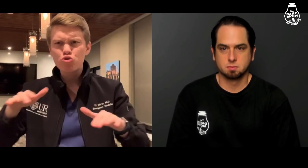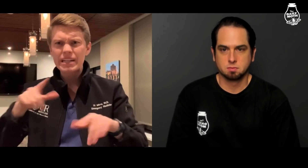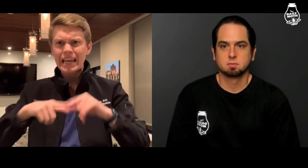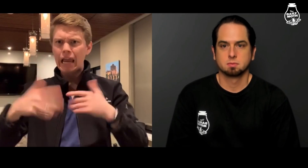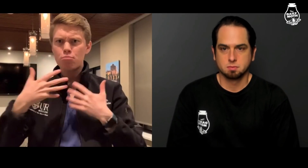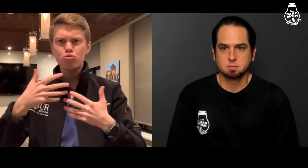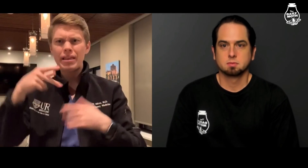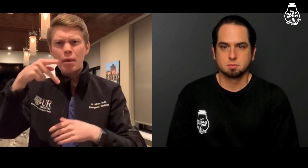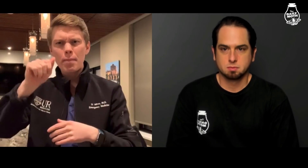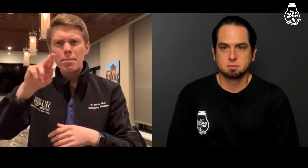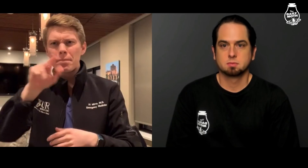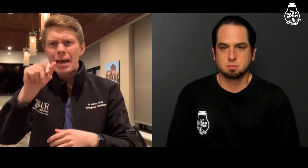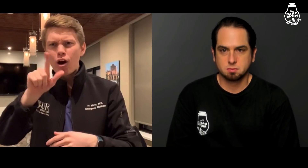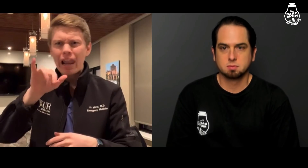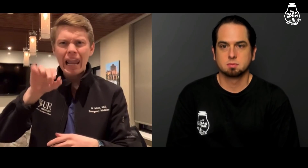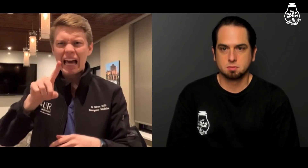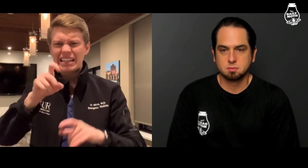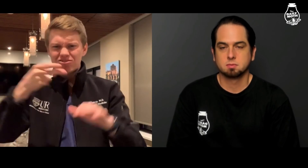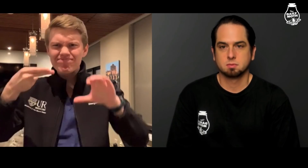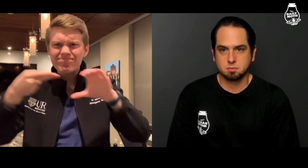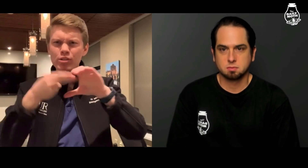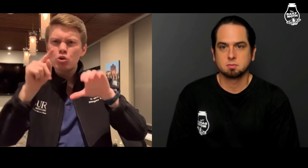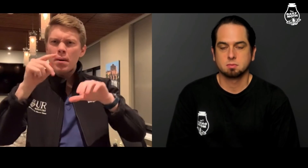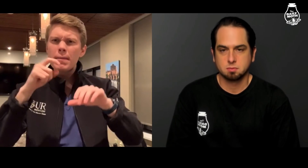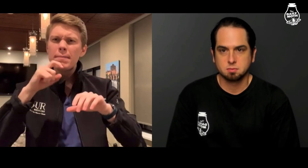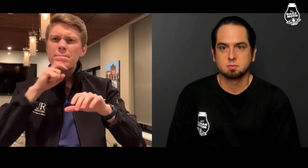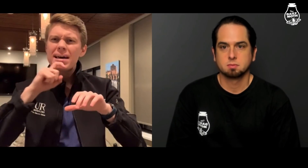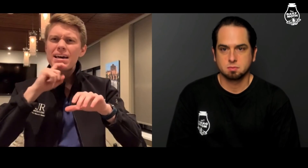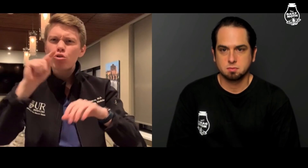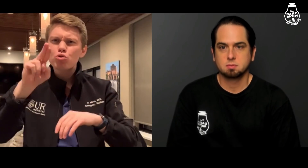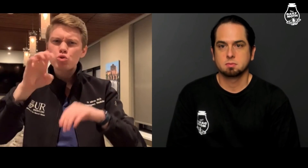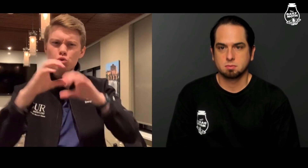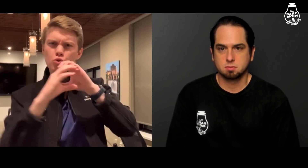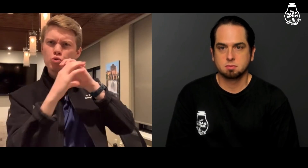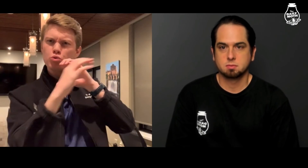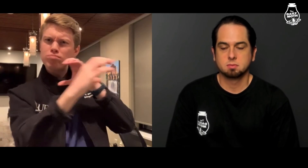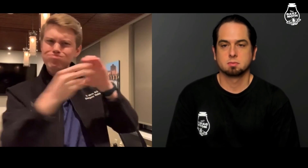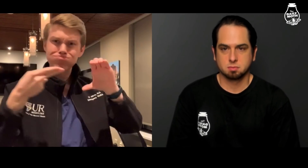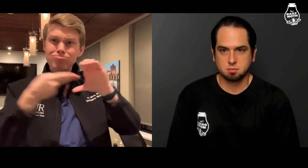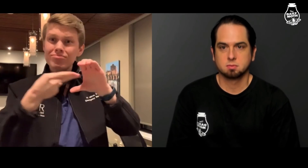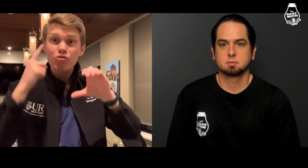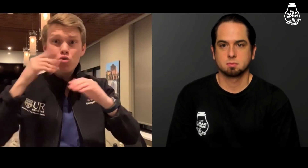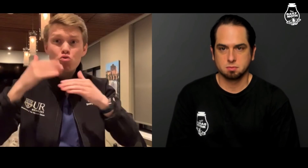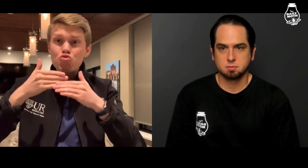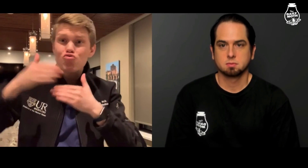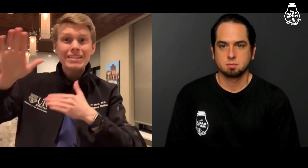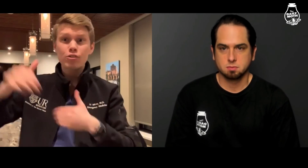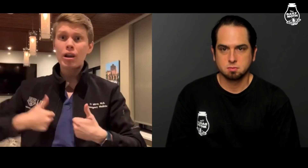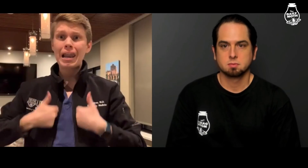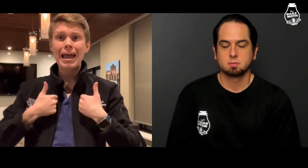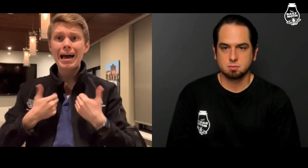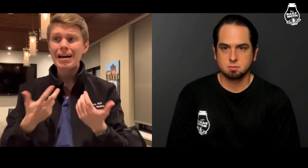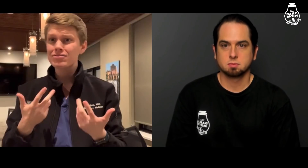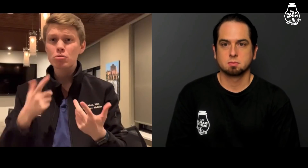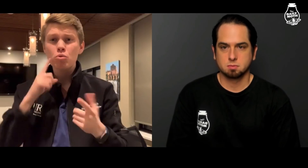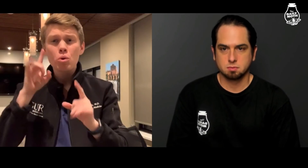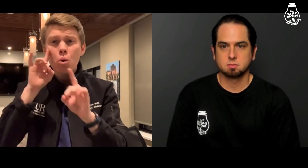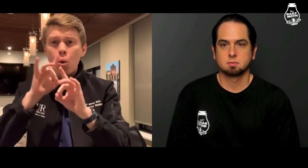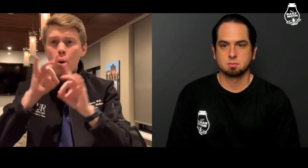Children were unable to breathe and they were paralyzed and had to stay in big metal tubes for the rest of their lives.